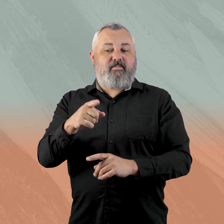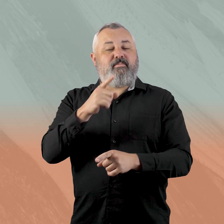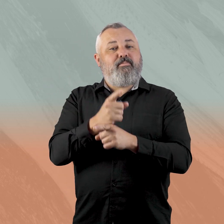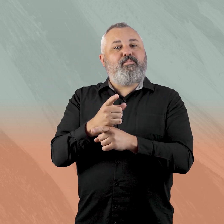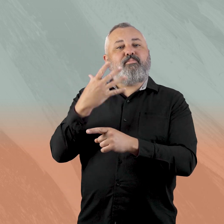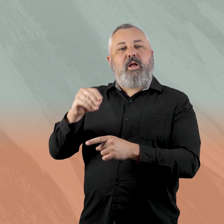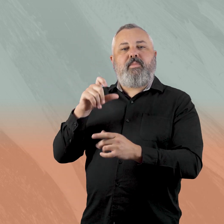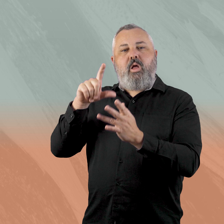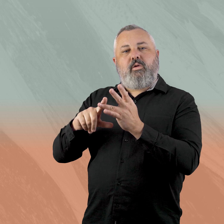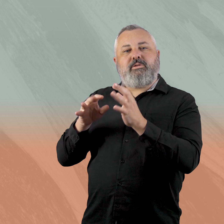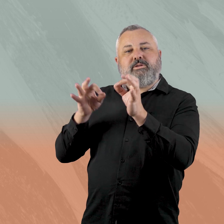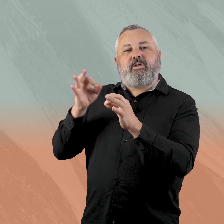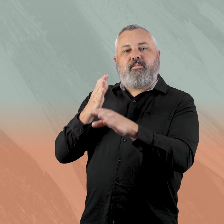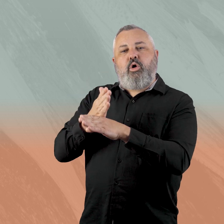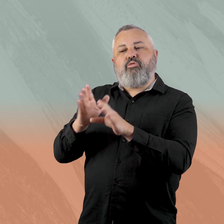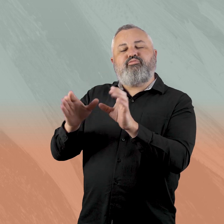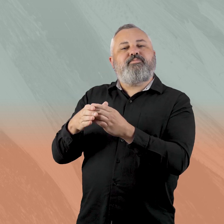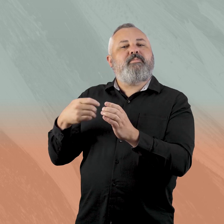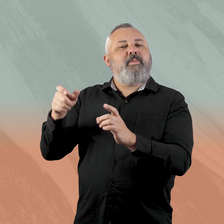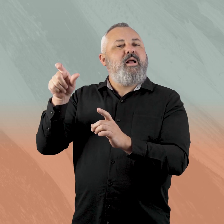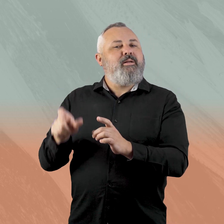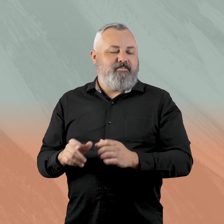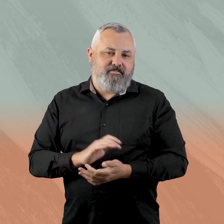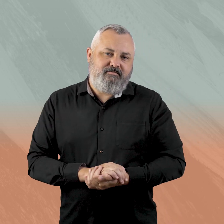Co-Design Working Group member